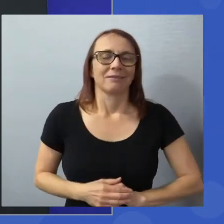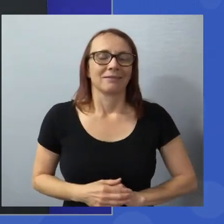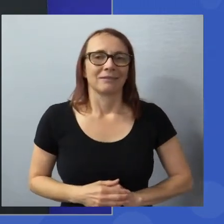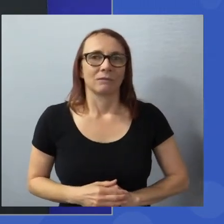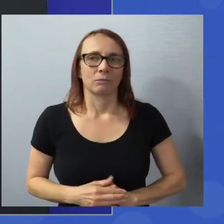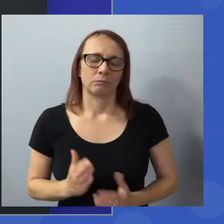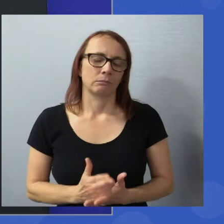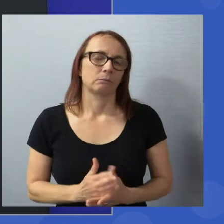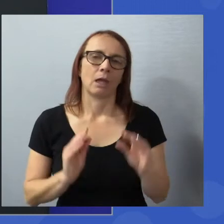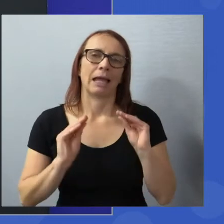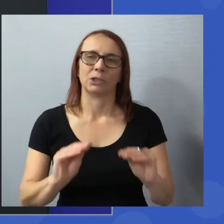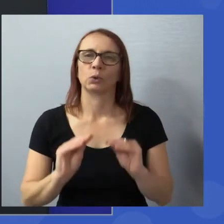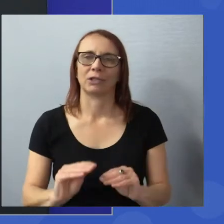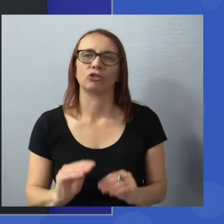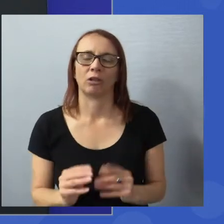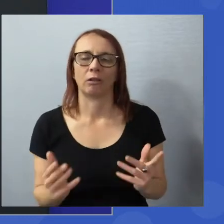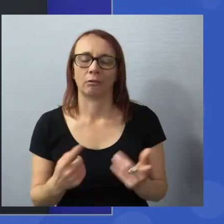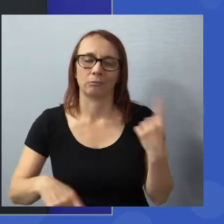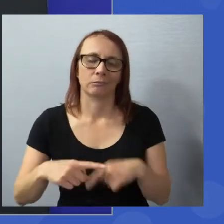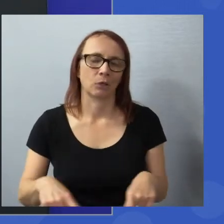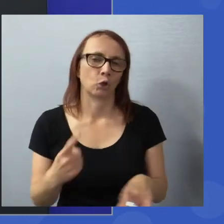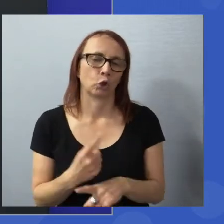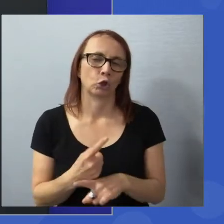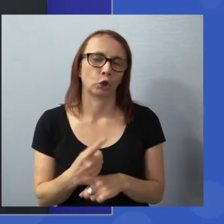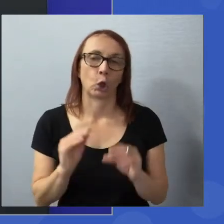in schools again a lot of you have talked about that and what we can do in